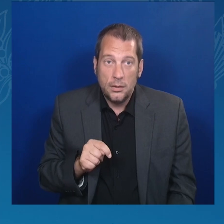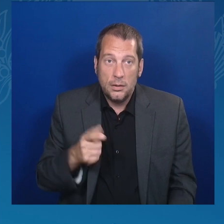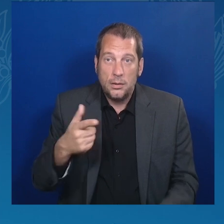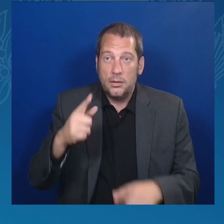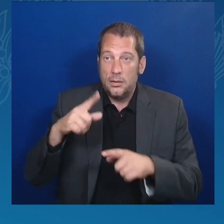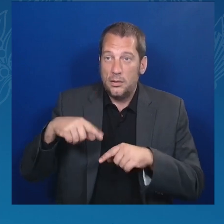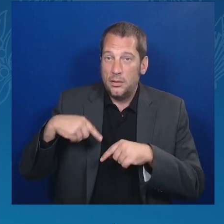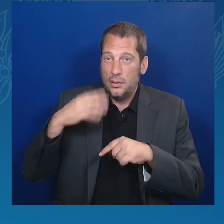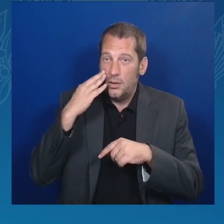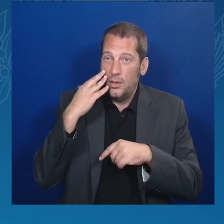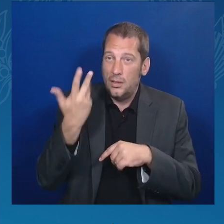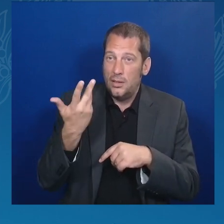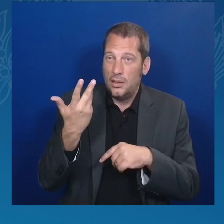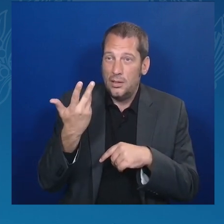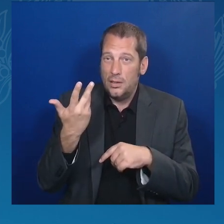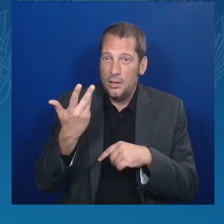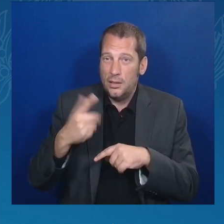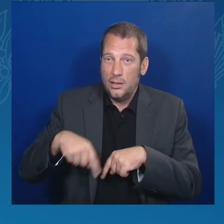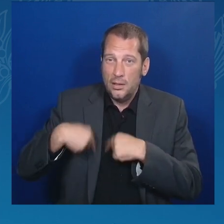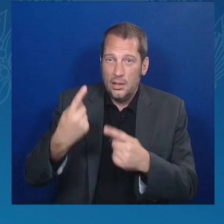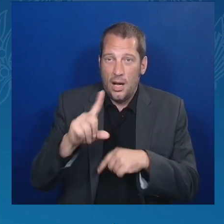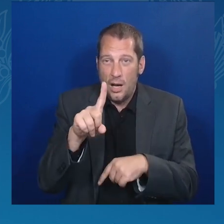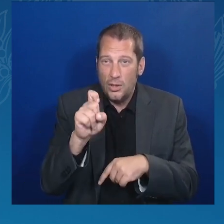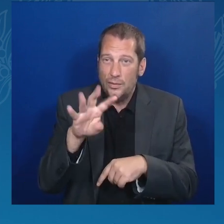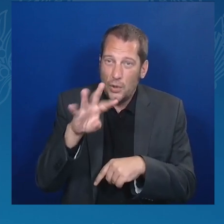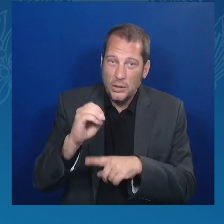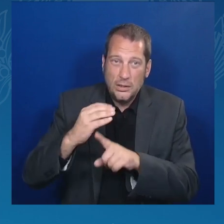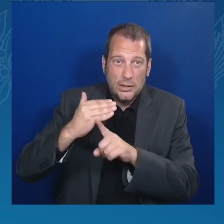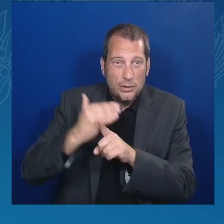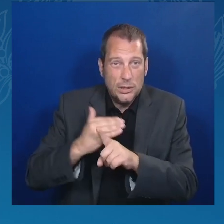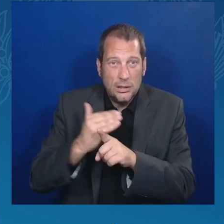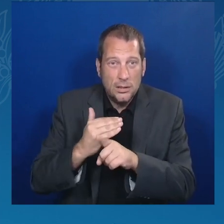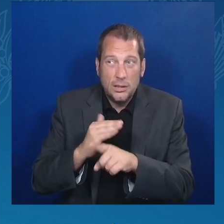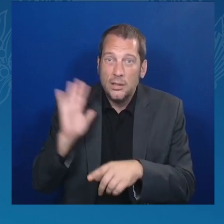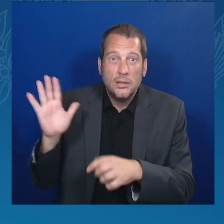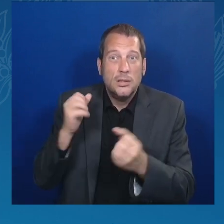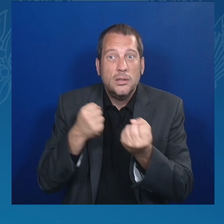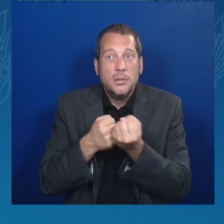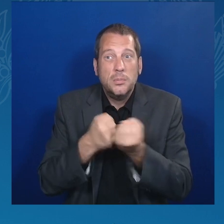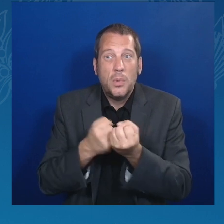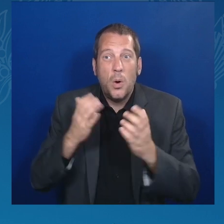and his supporters were outside, Donald Trump told the crowd -- and I'm going to quote --